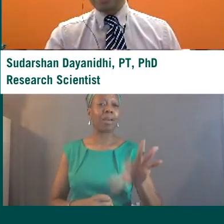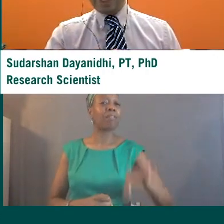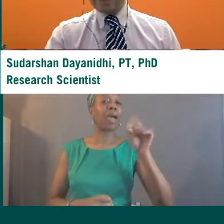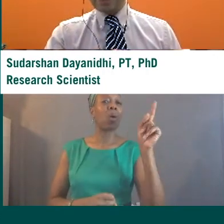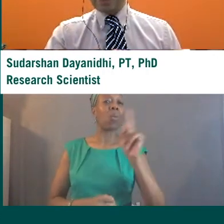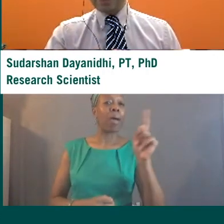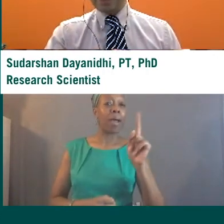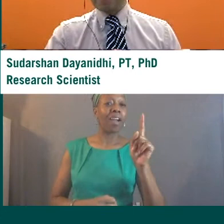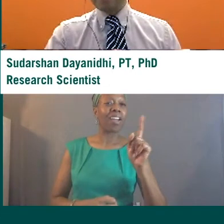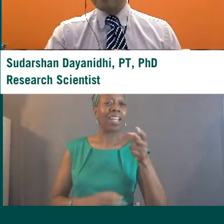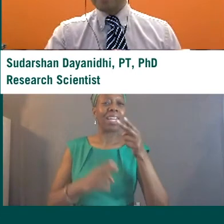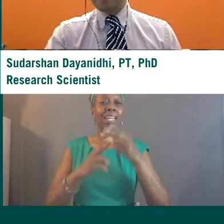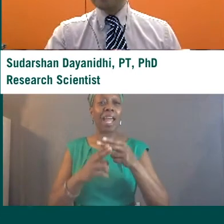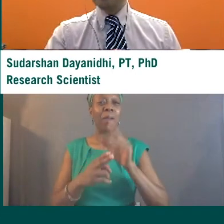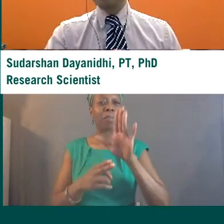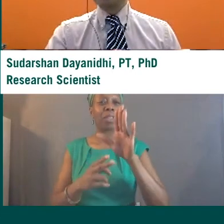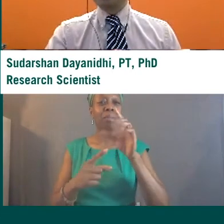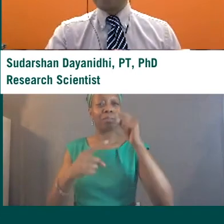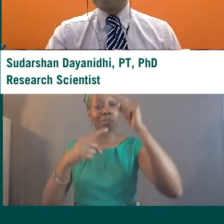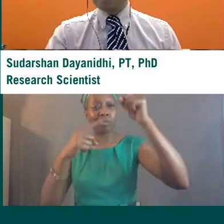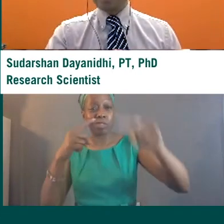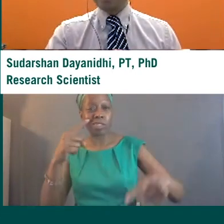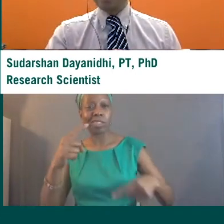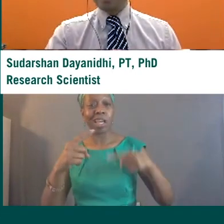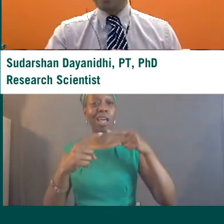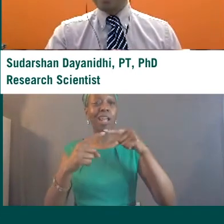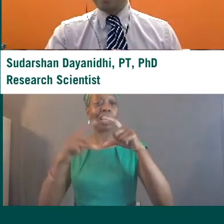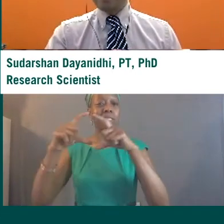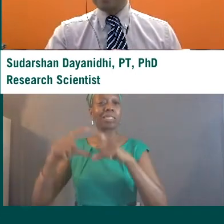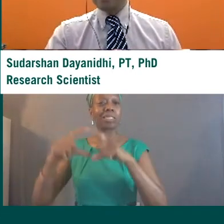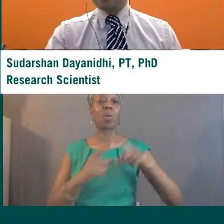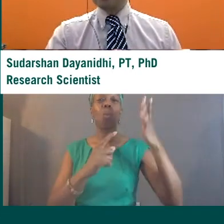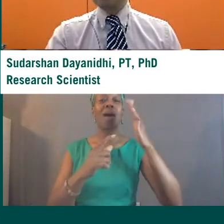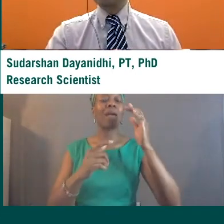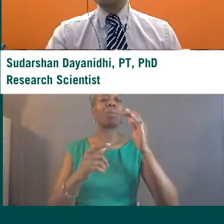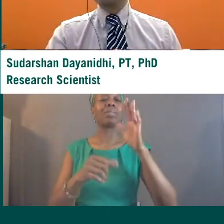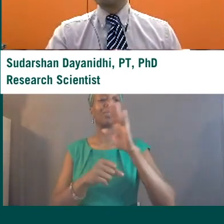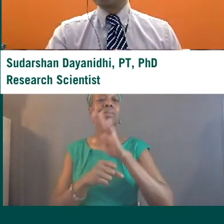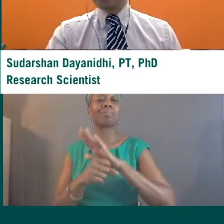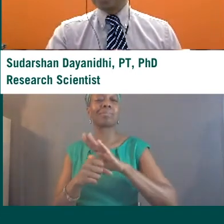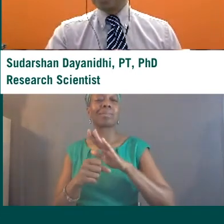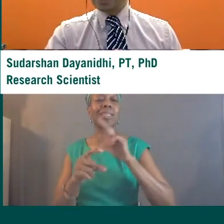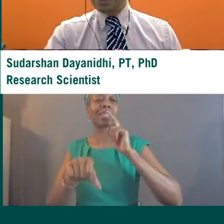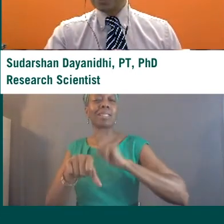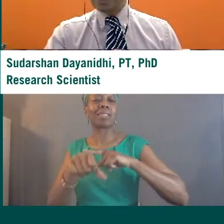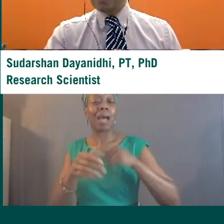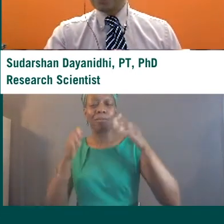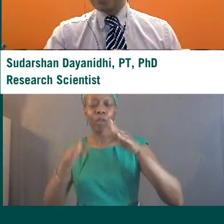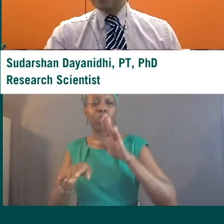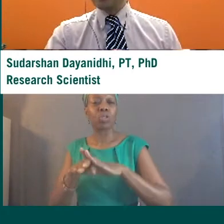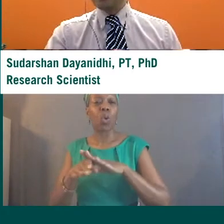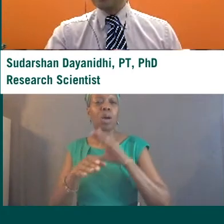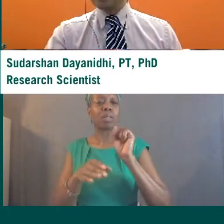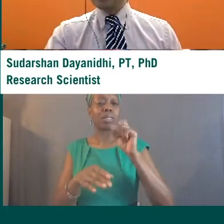meaning that they maintain this capacity to be able to create more cells. So, for example, if you're considering